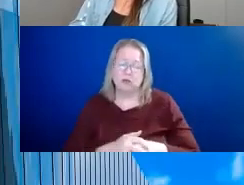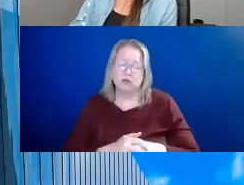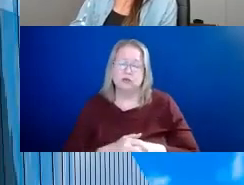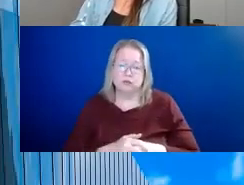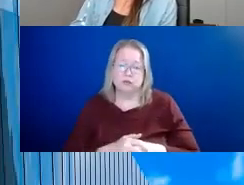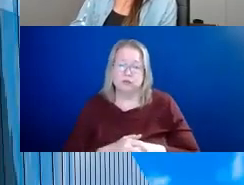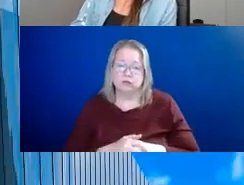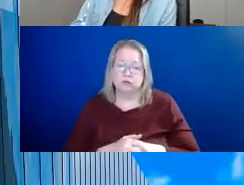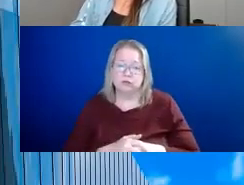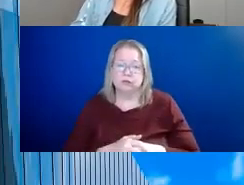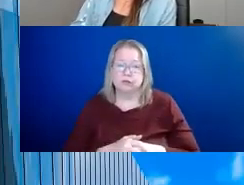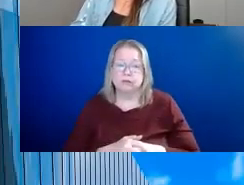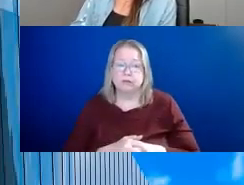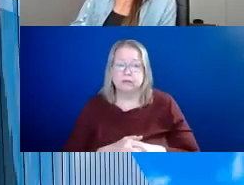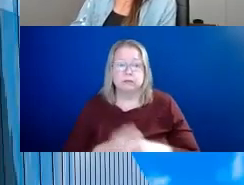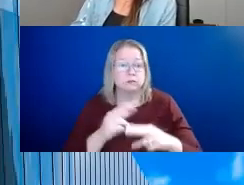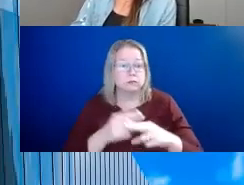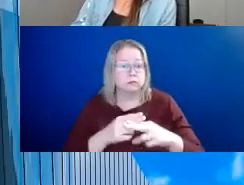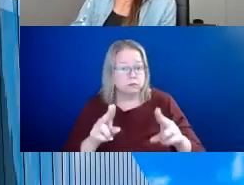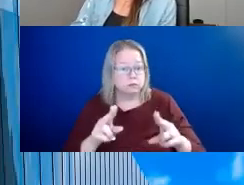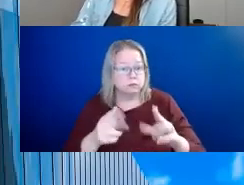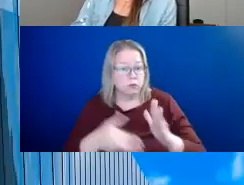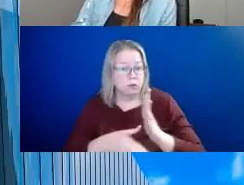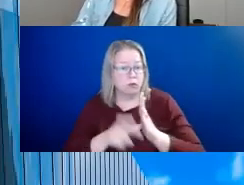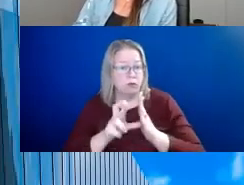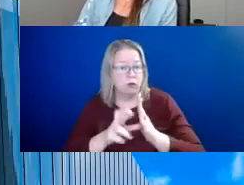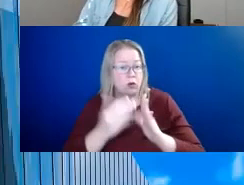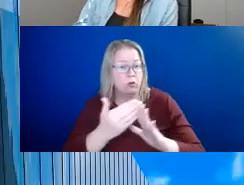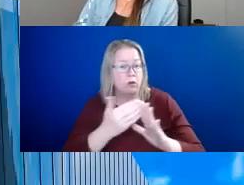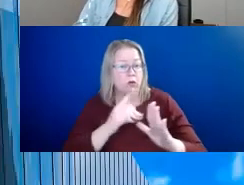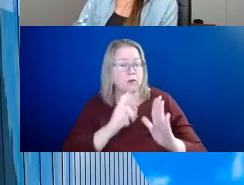12:20:02 Really quick overview before we dive in to the platform,